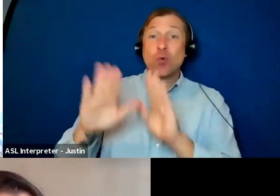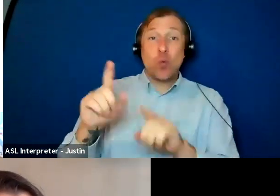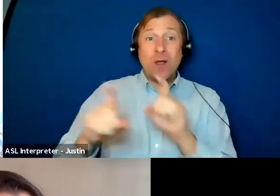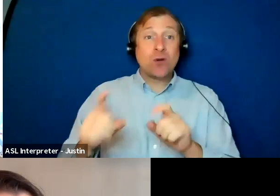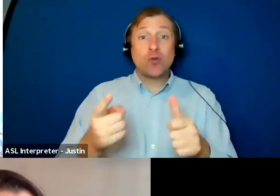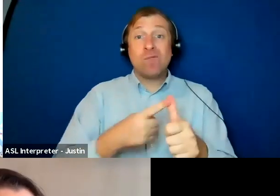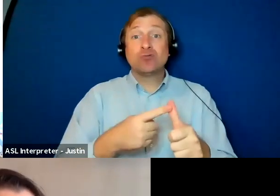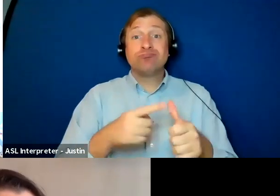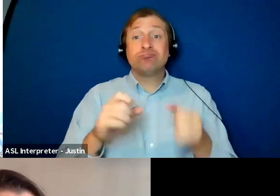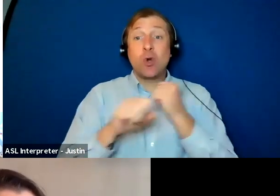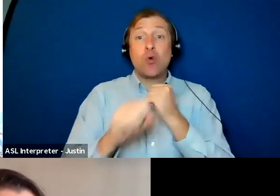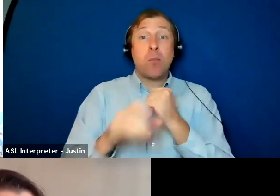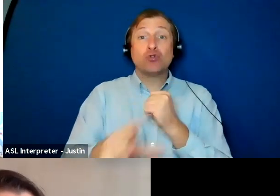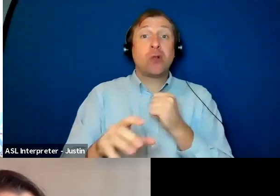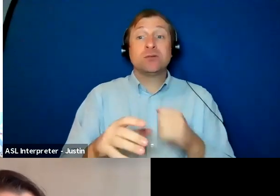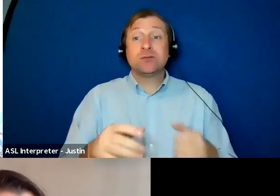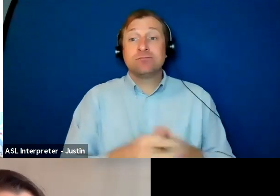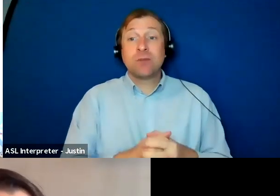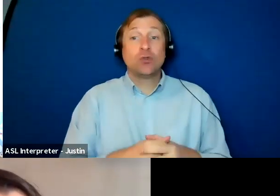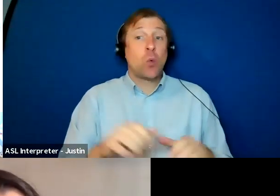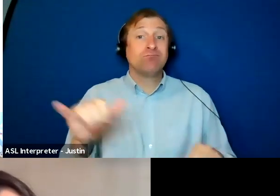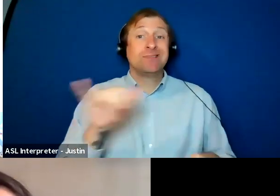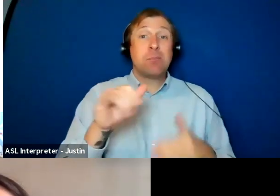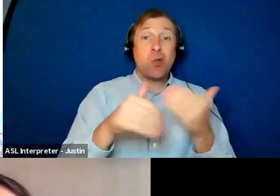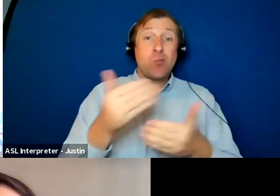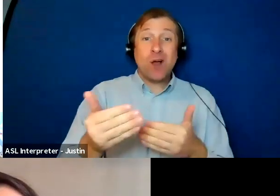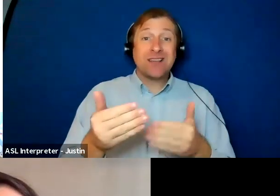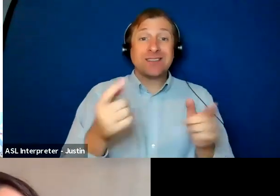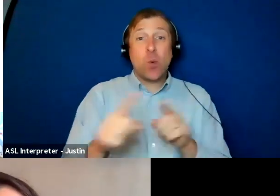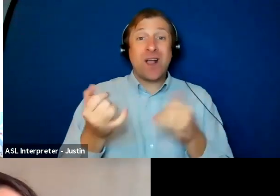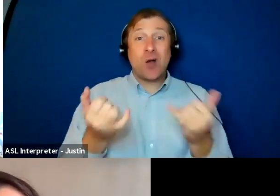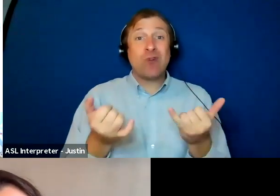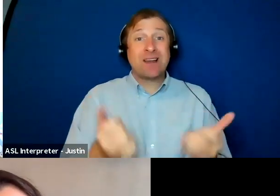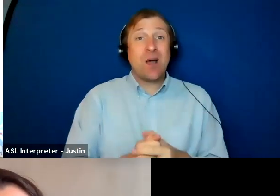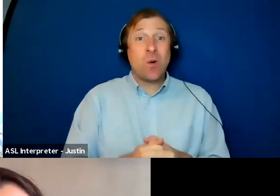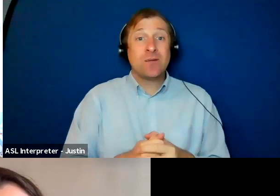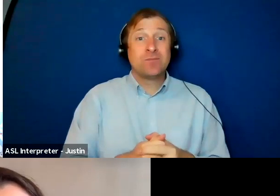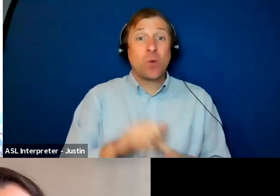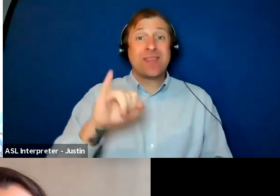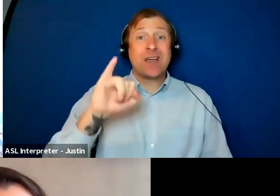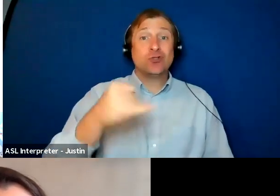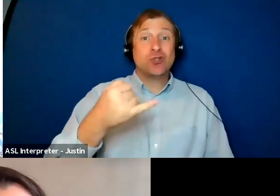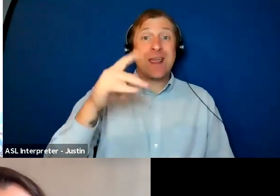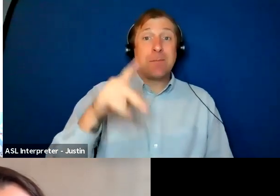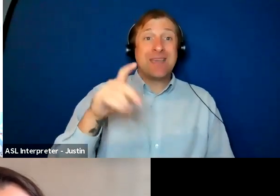So let's talk about commercials for just a moment. A similar process is going on right now with the JPC regarding commercials.